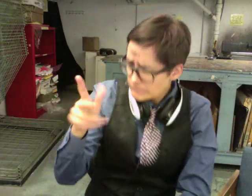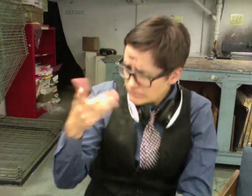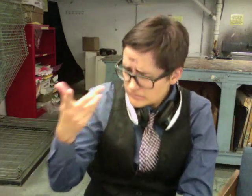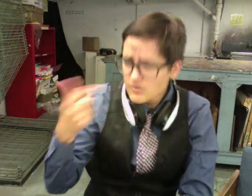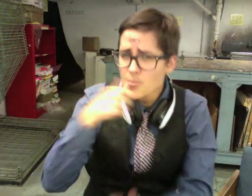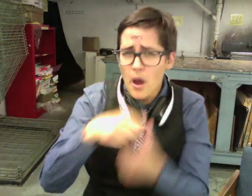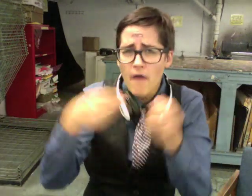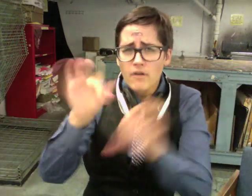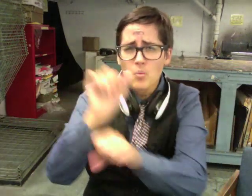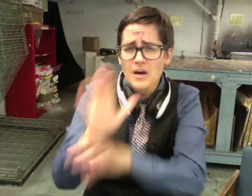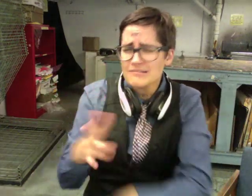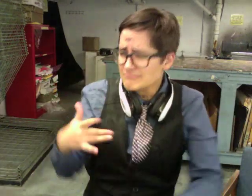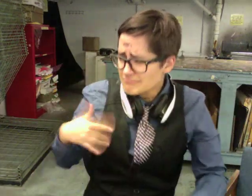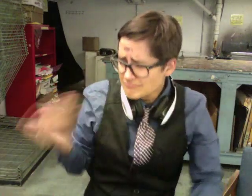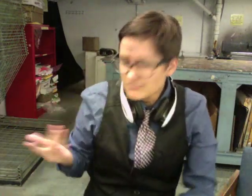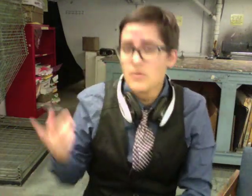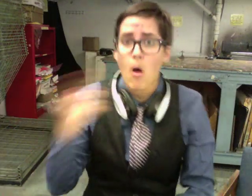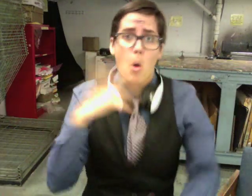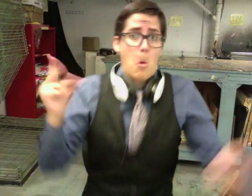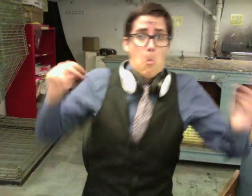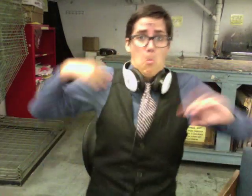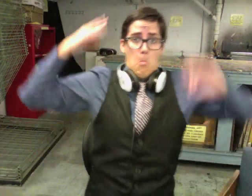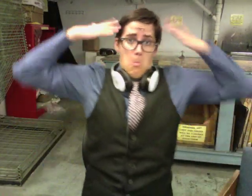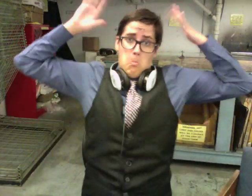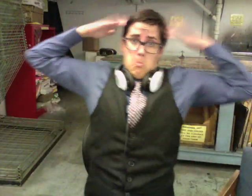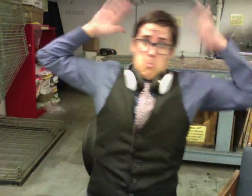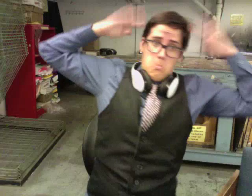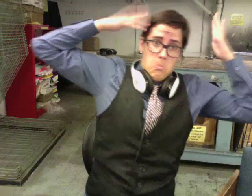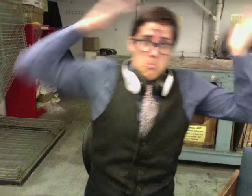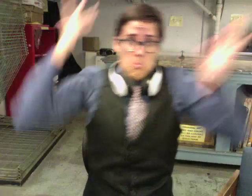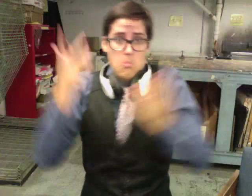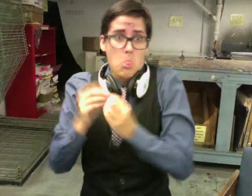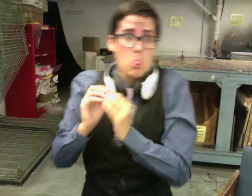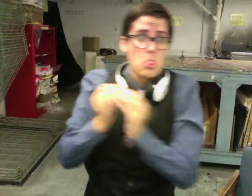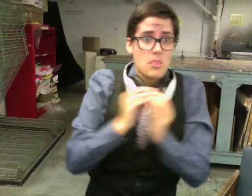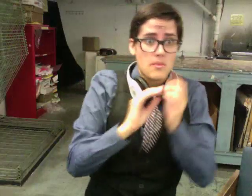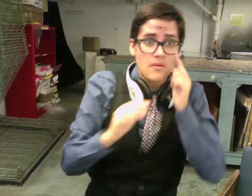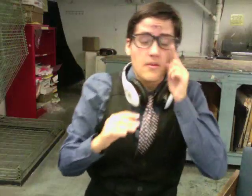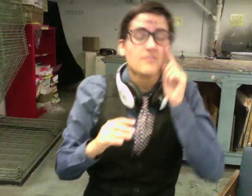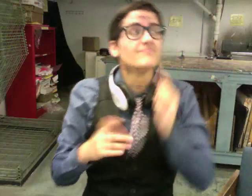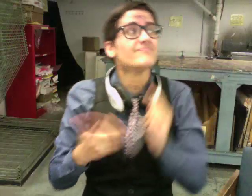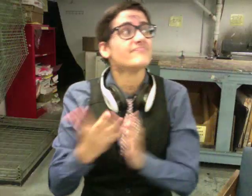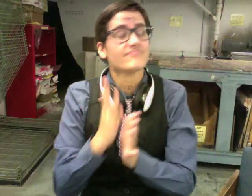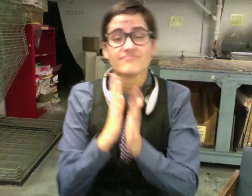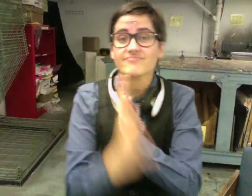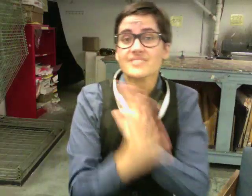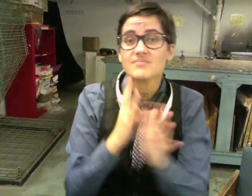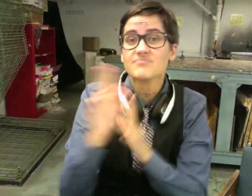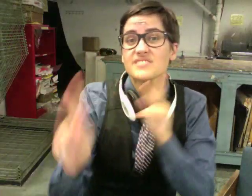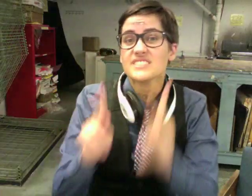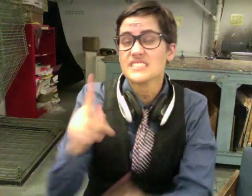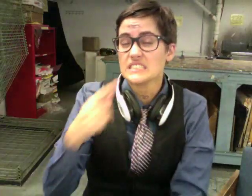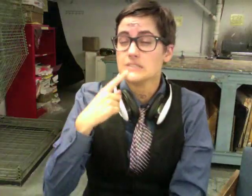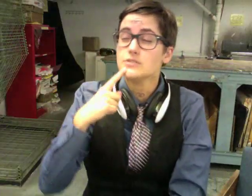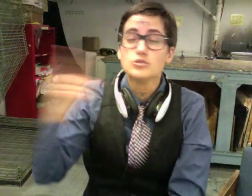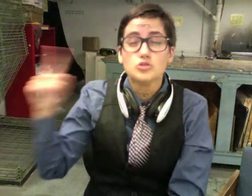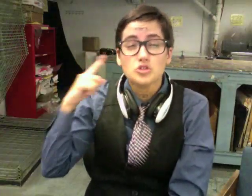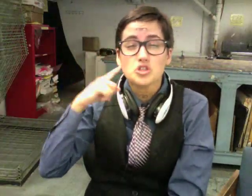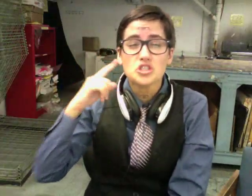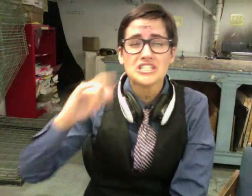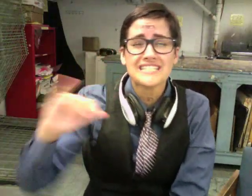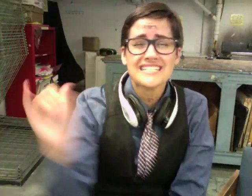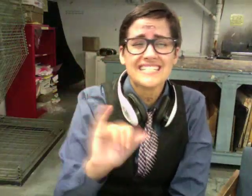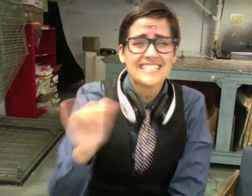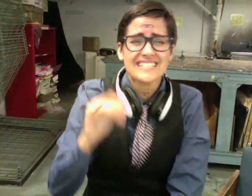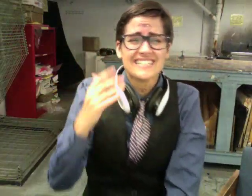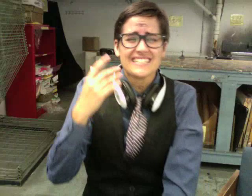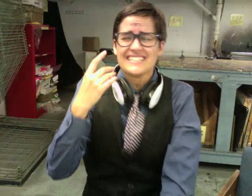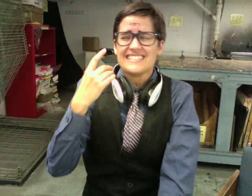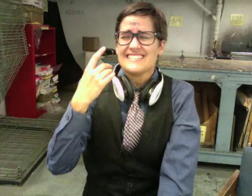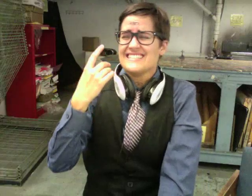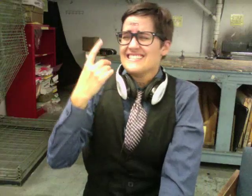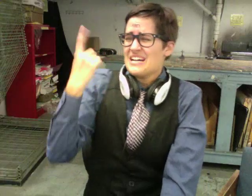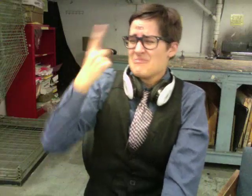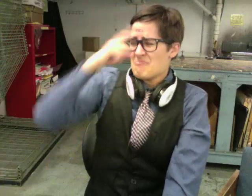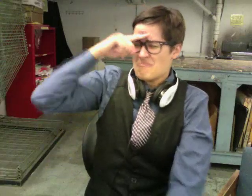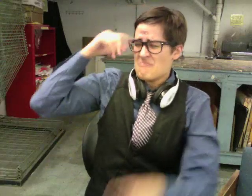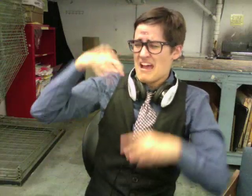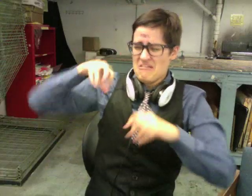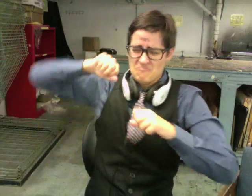no knowledge, although passers-by describe the sound as being a little like a human soul